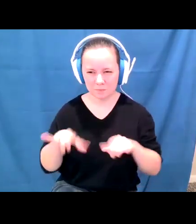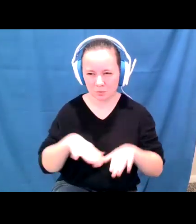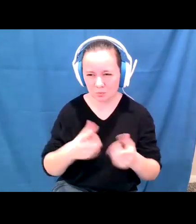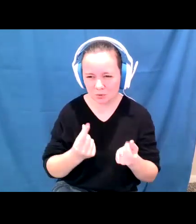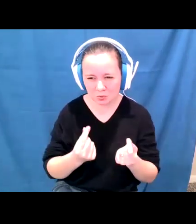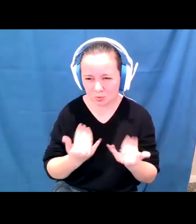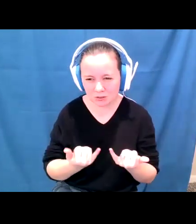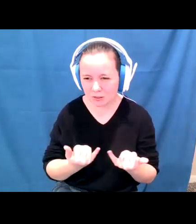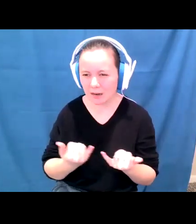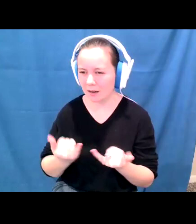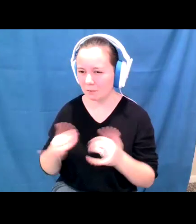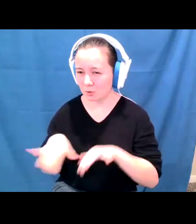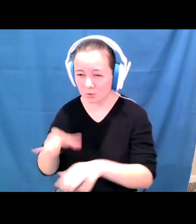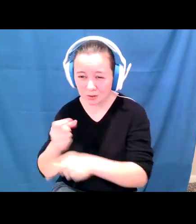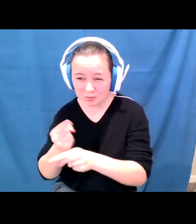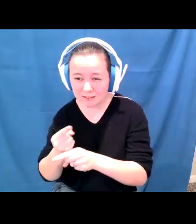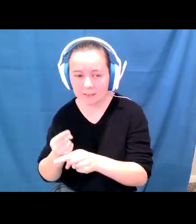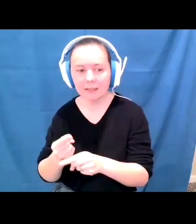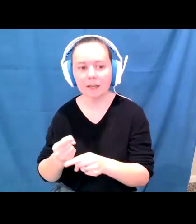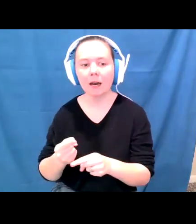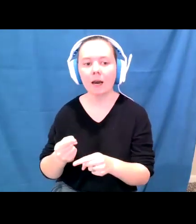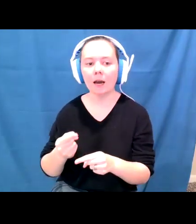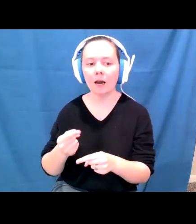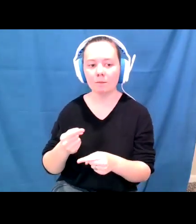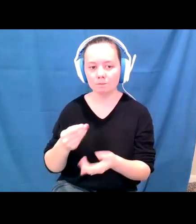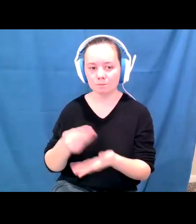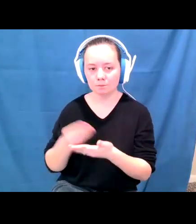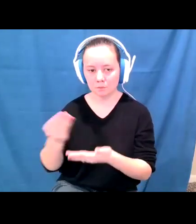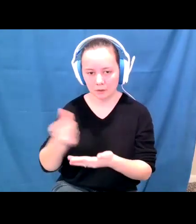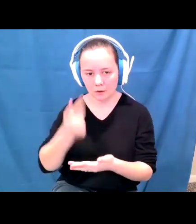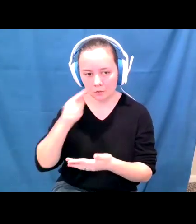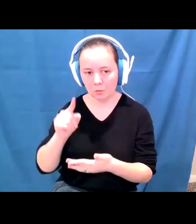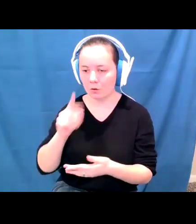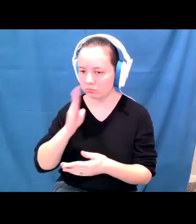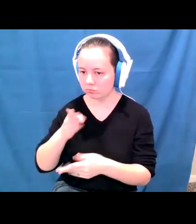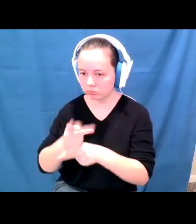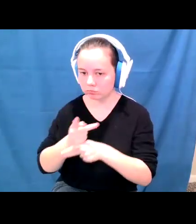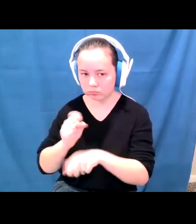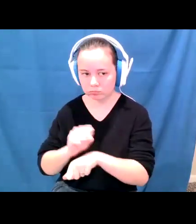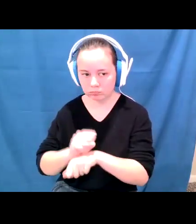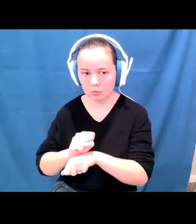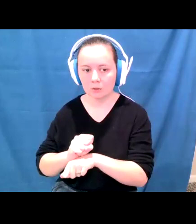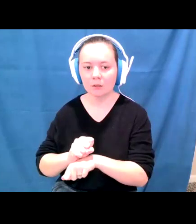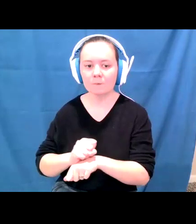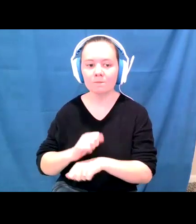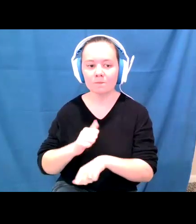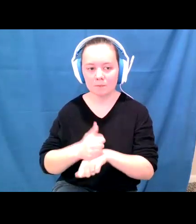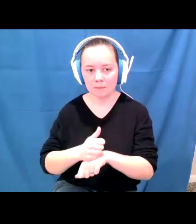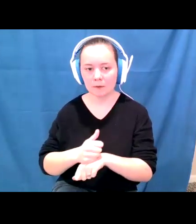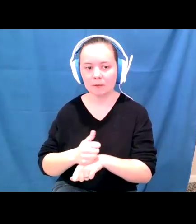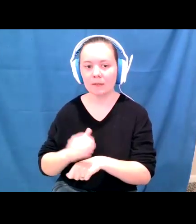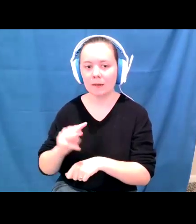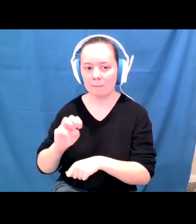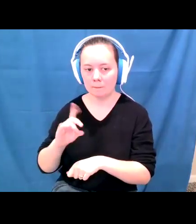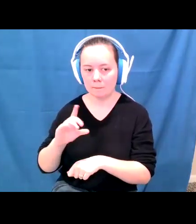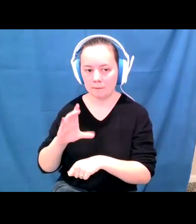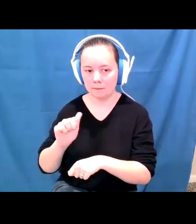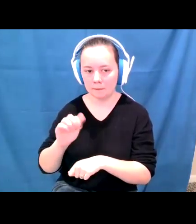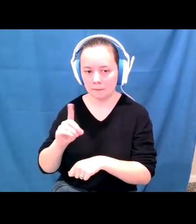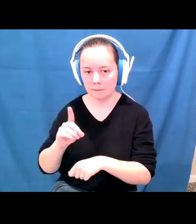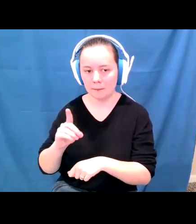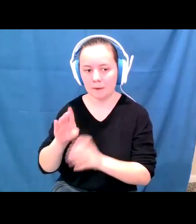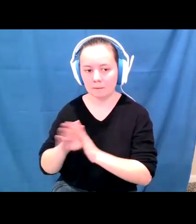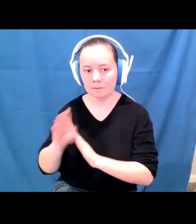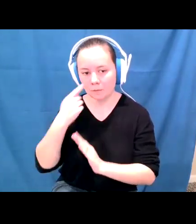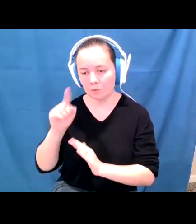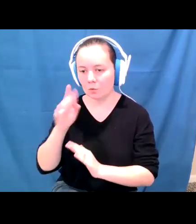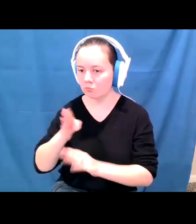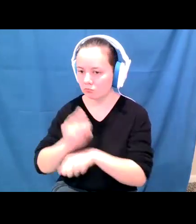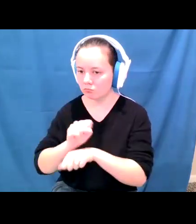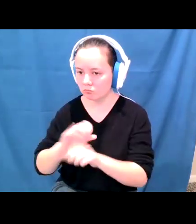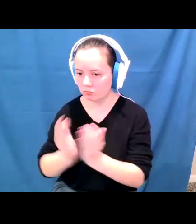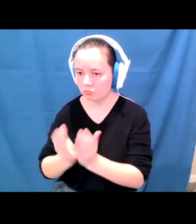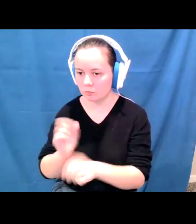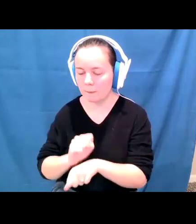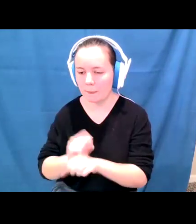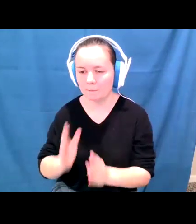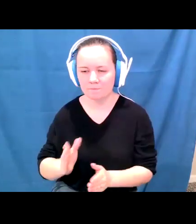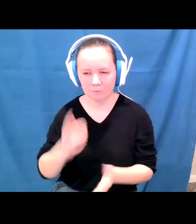child care stipends for direct care workers; tuition reimbursement programs; or establishing Medicaid benefits specifically for direct care workers. And, as you can see, in these examples across all 3 topics